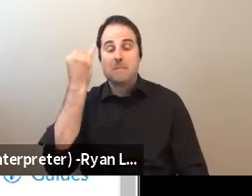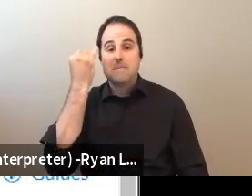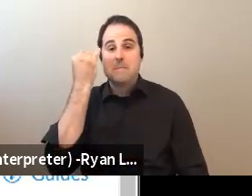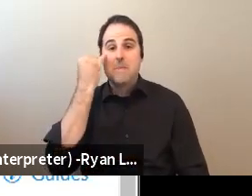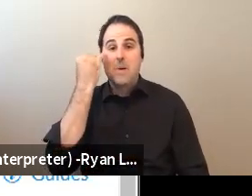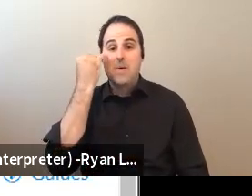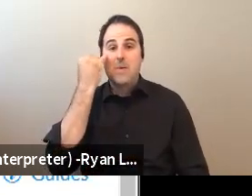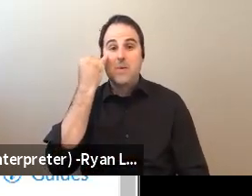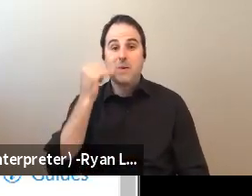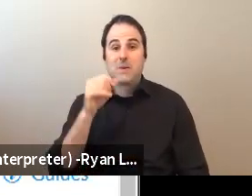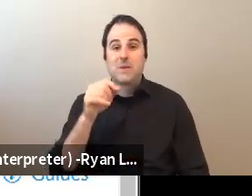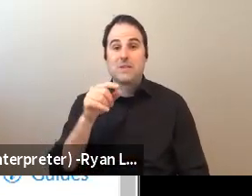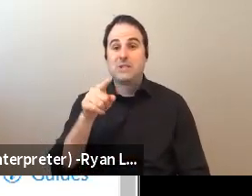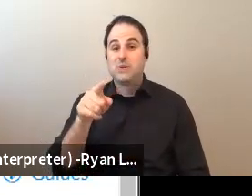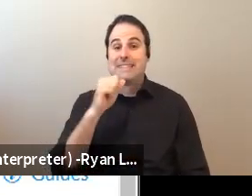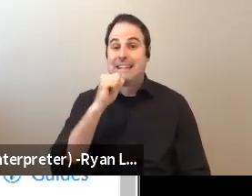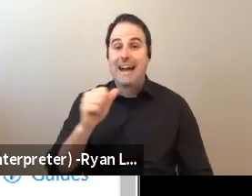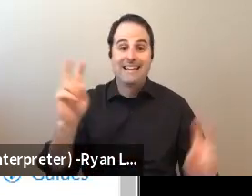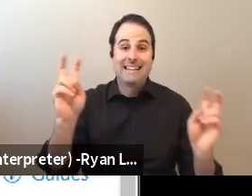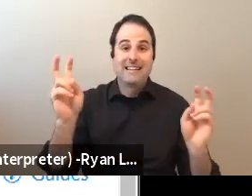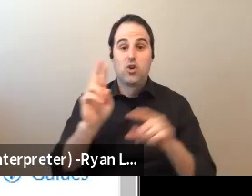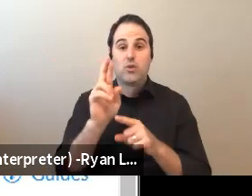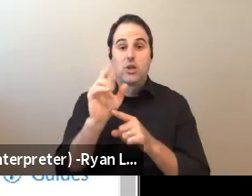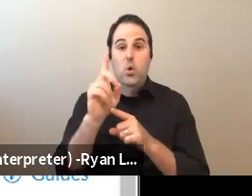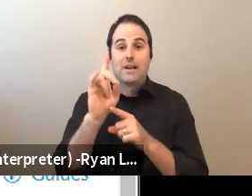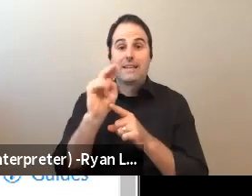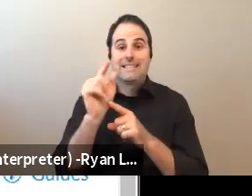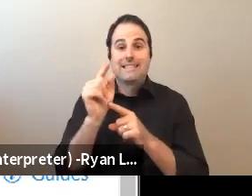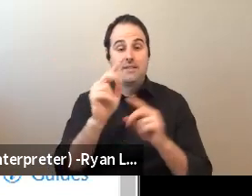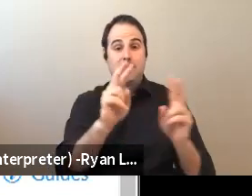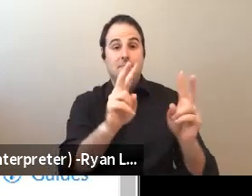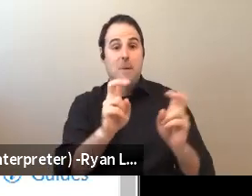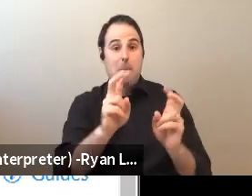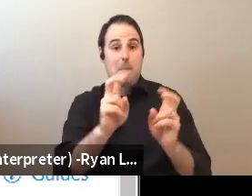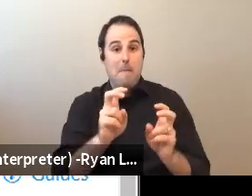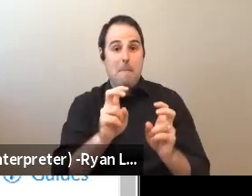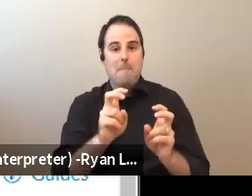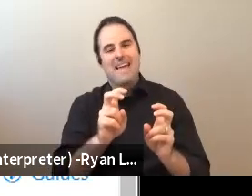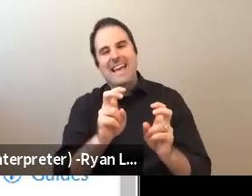Sally Potter: I think that would maybe be a little bit better but you know at your at your comfort level.